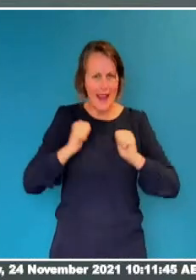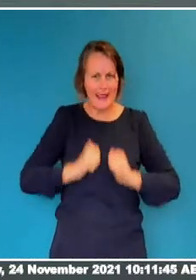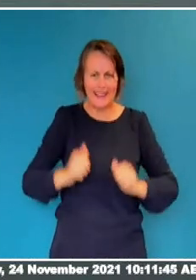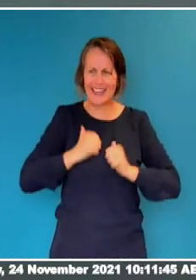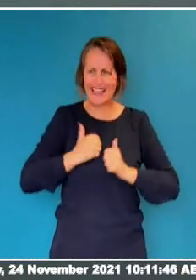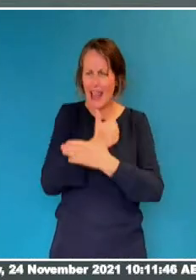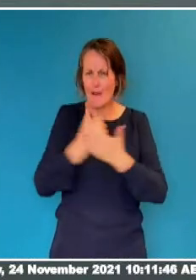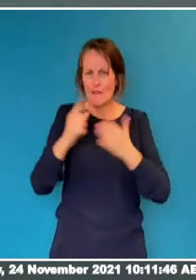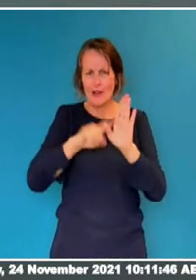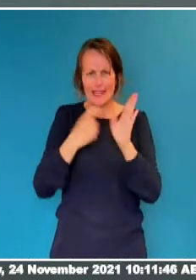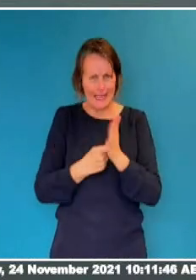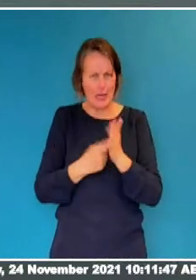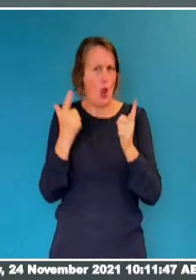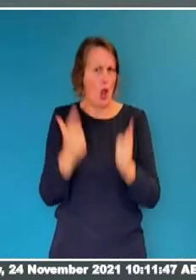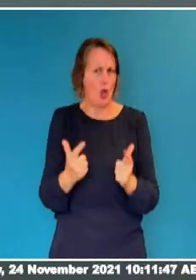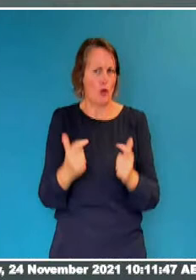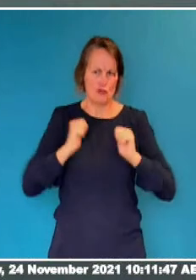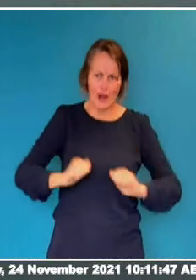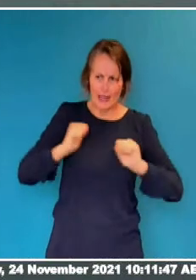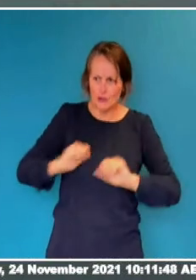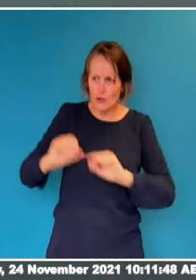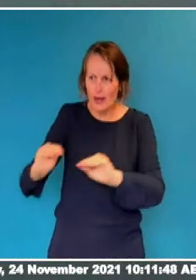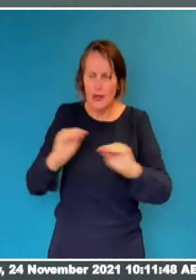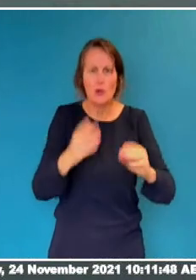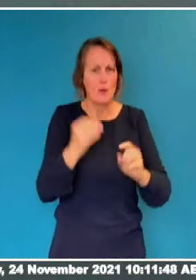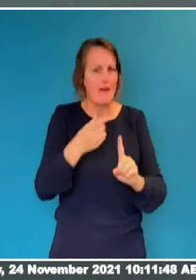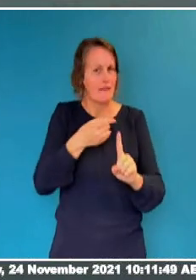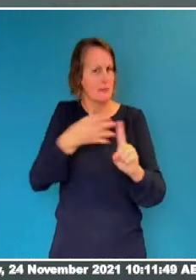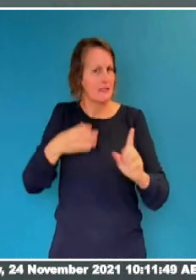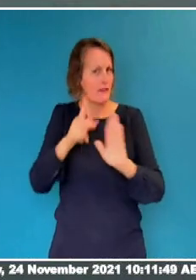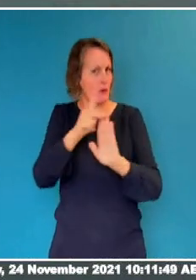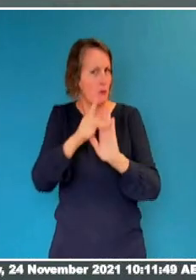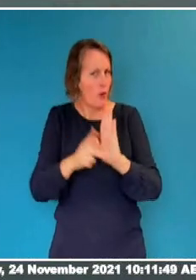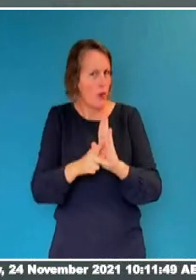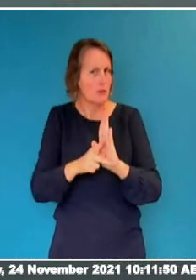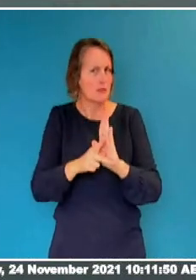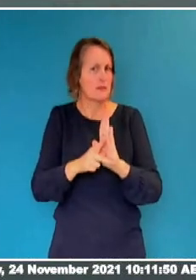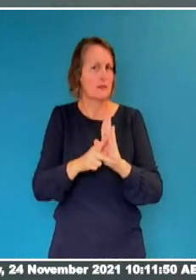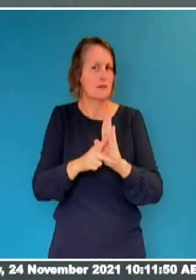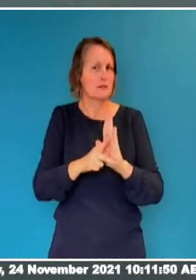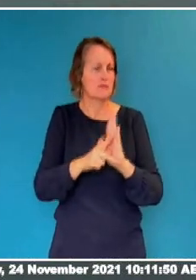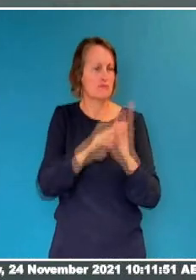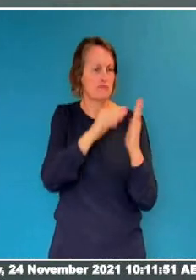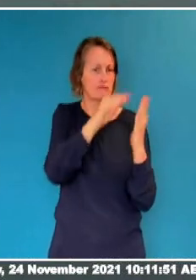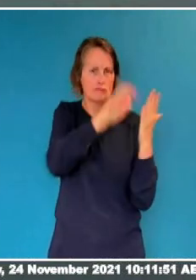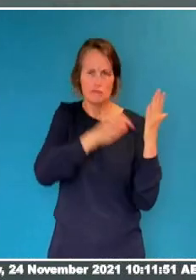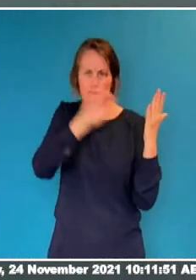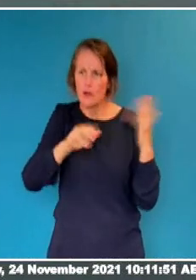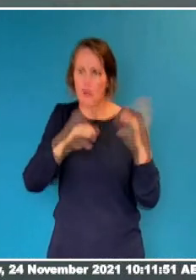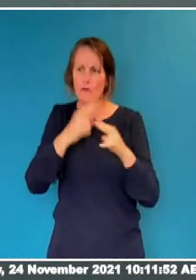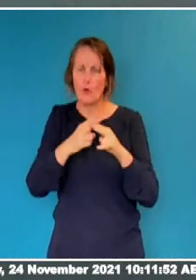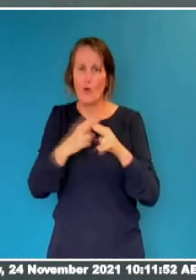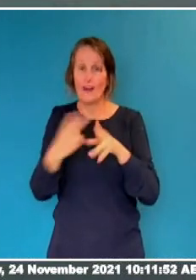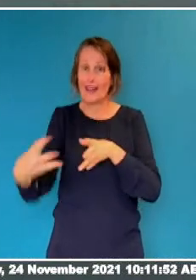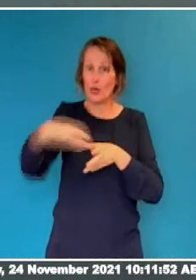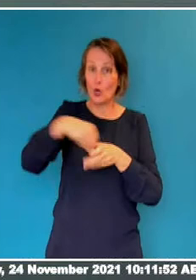We certainly have specific policies around inclusion and adjustments, and each of those